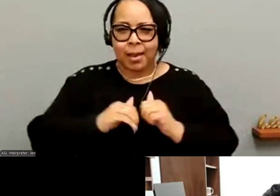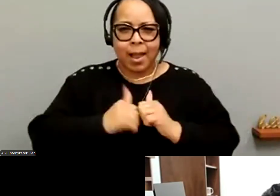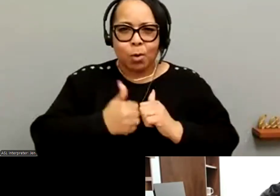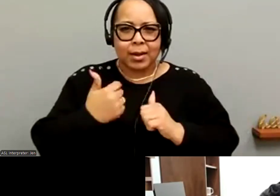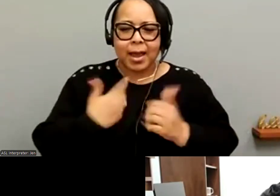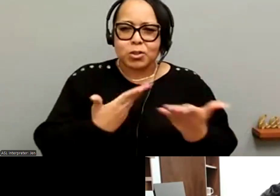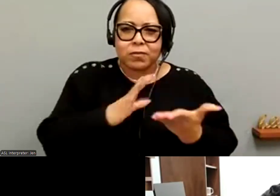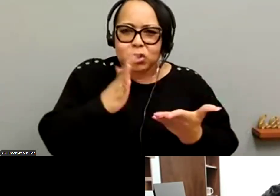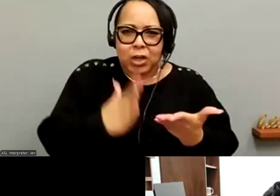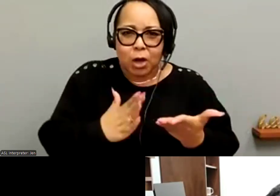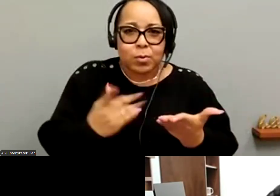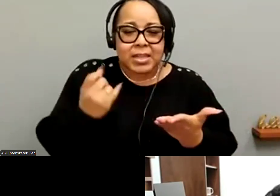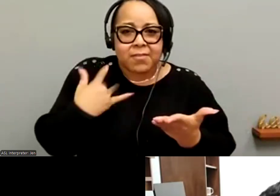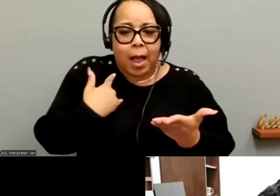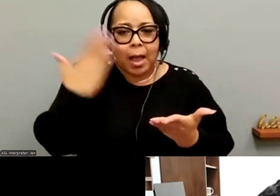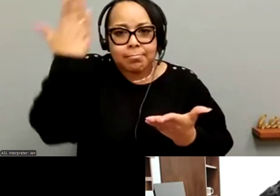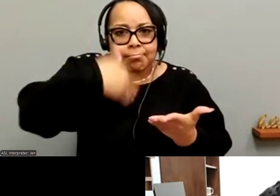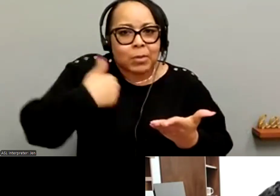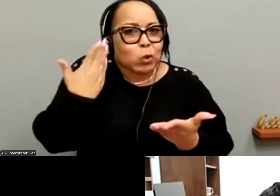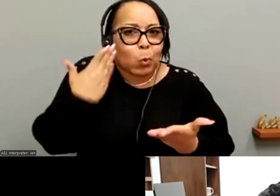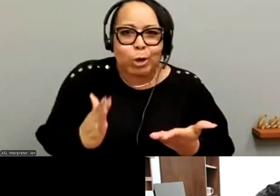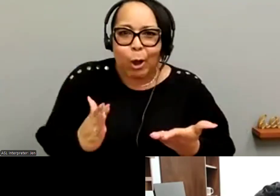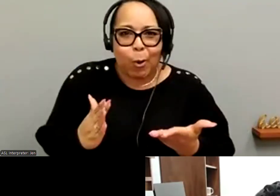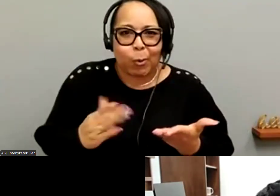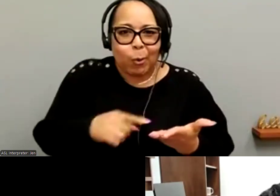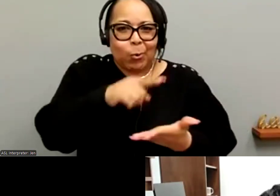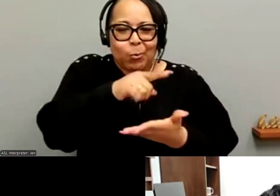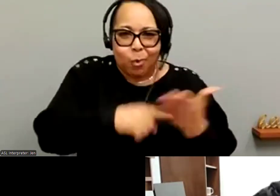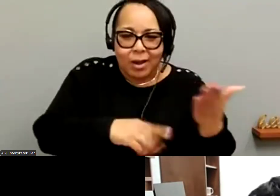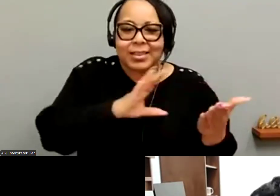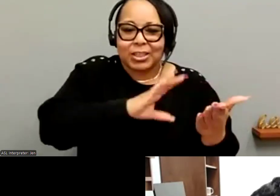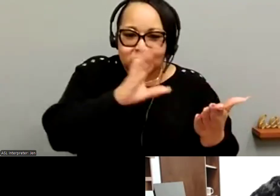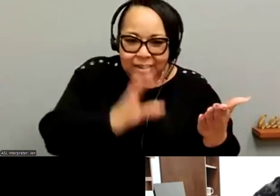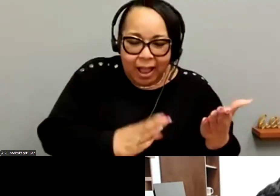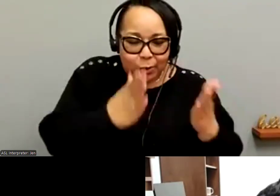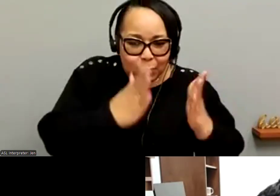13:10:52 Chicagoans if I don't know what 13:10:54 the Chicagoans are living with